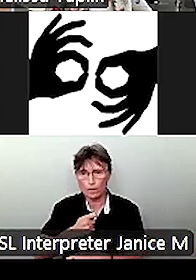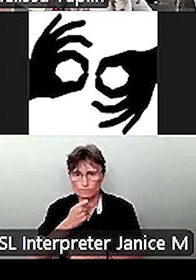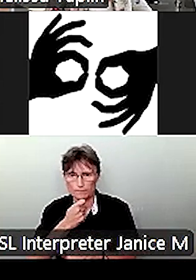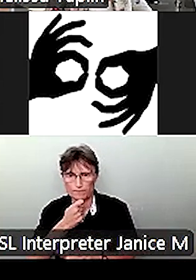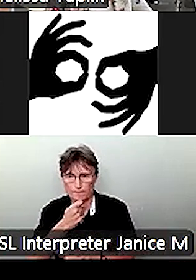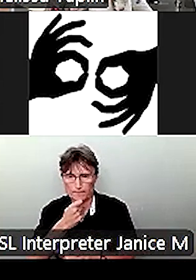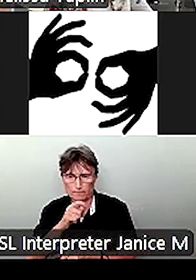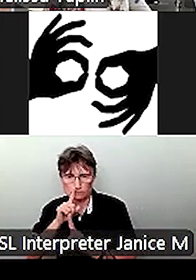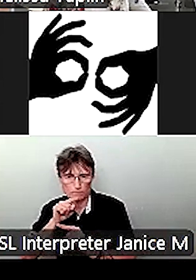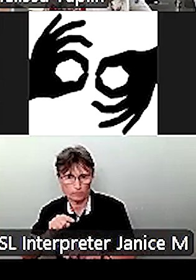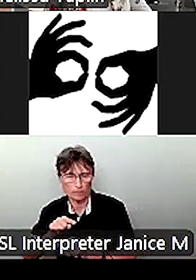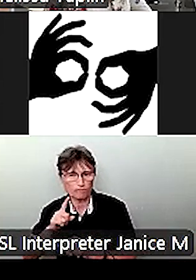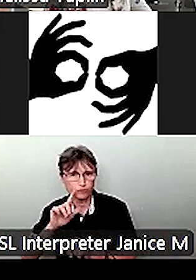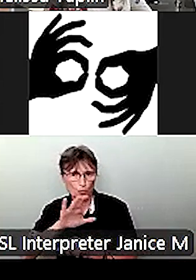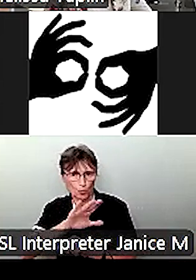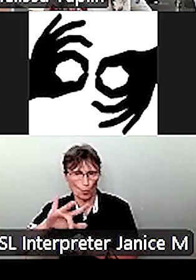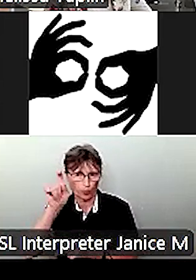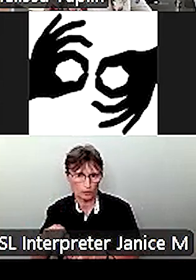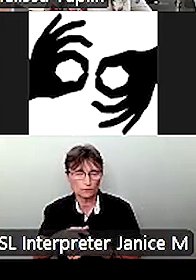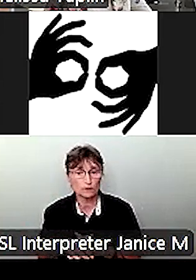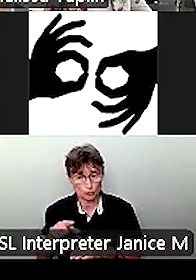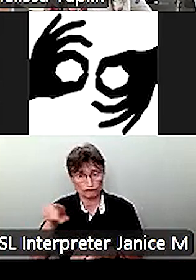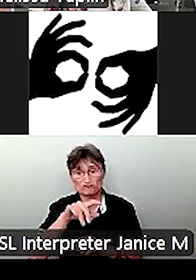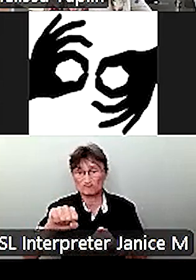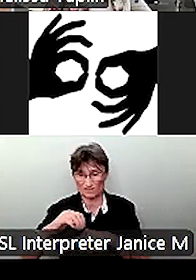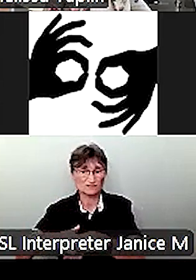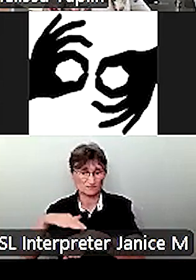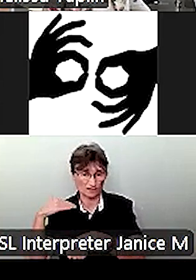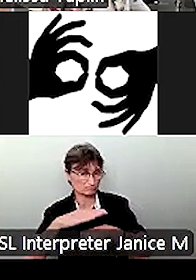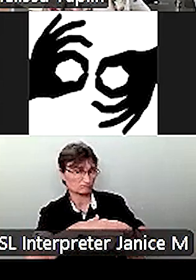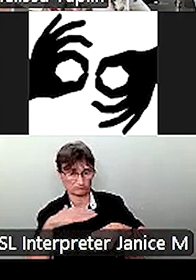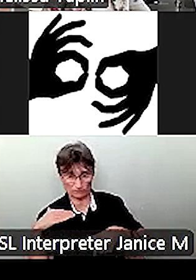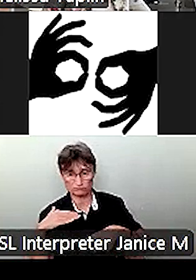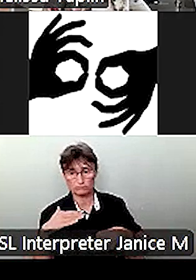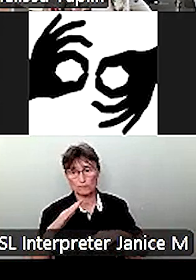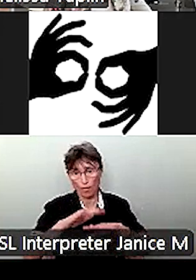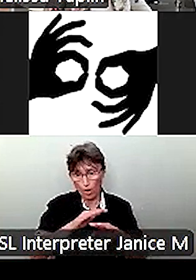verbally, you can submit an audio or video recording of yourself, or our staff could help